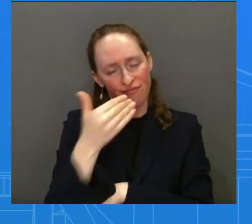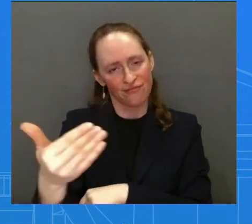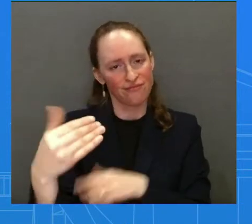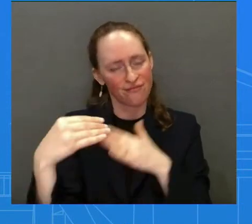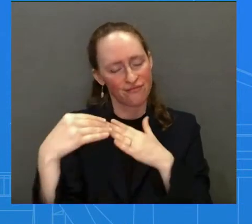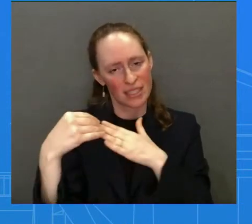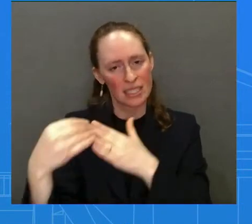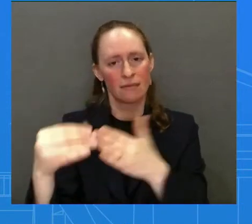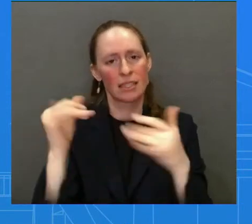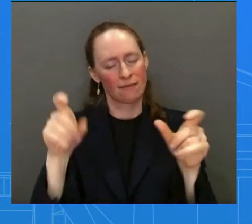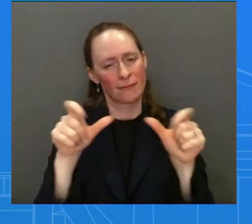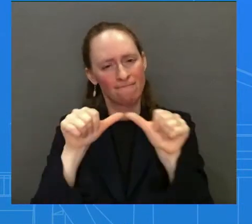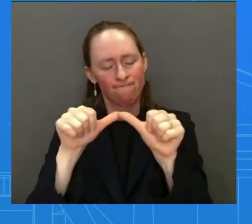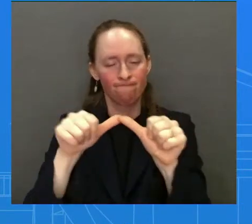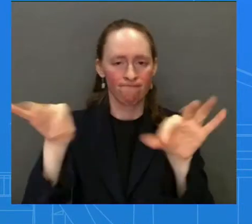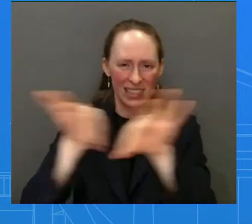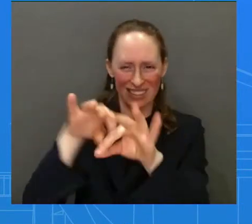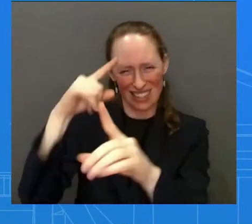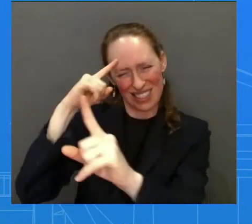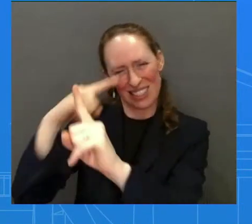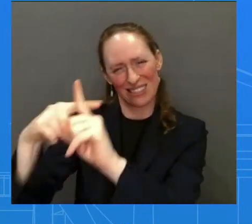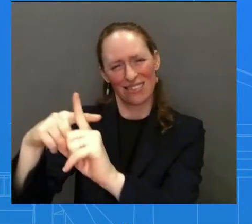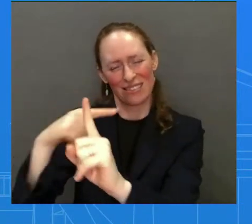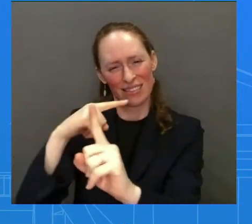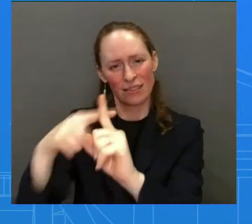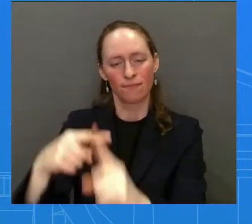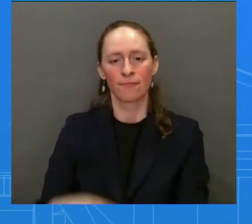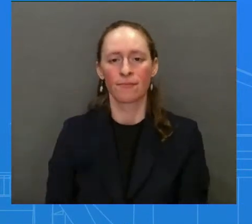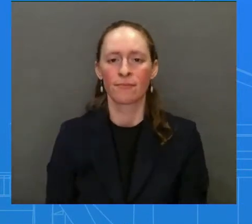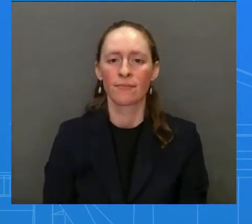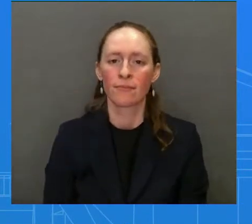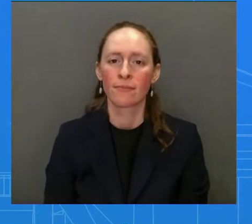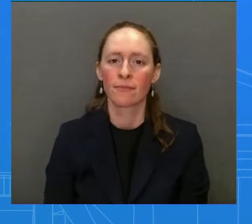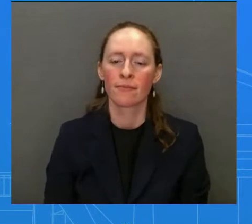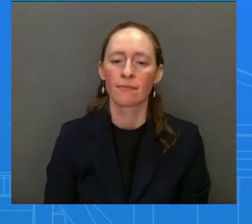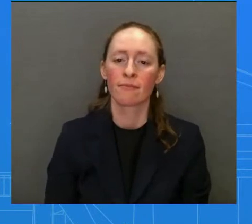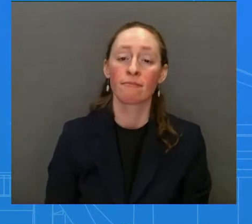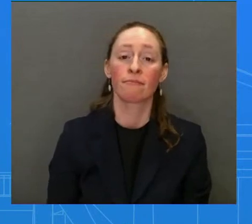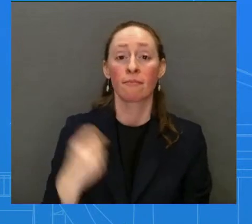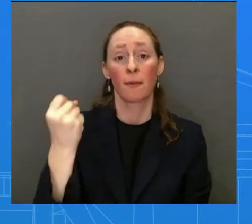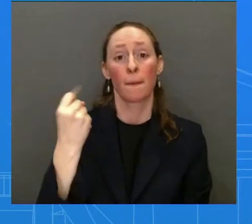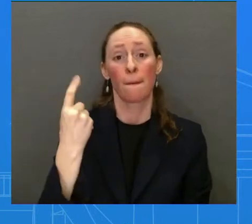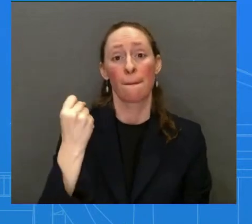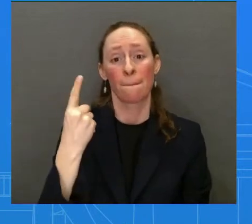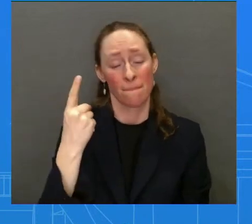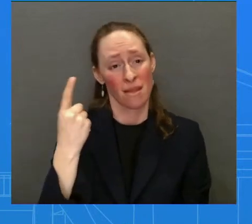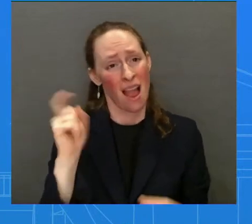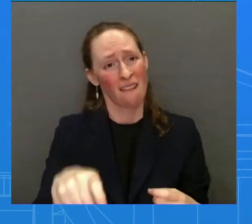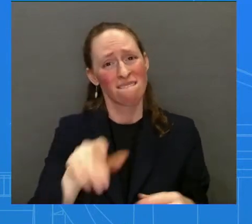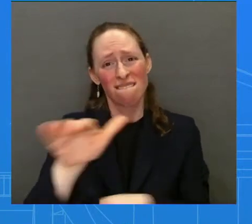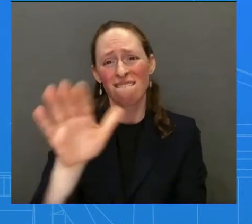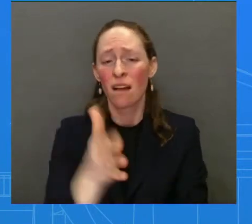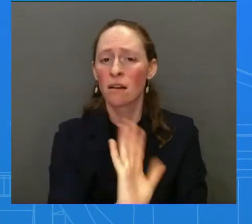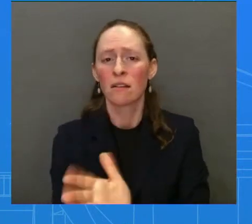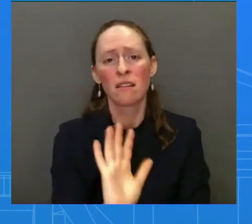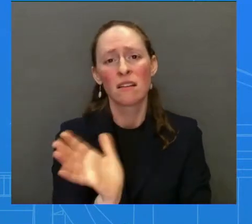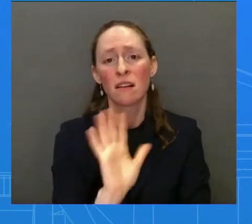But at -- but we also have to call out what is unacceptable, and what we continue to see in these communities is unacceptable.